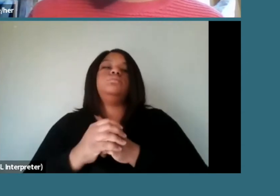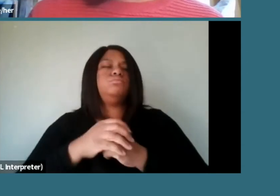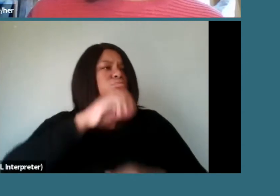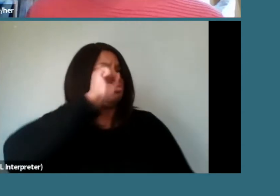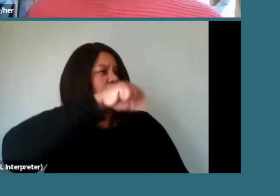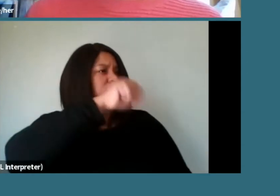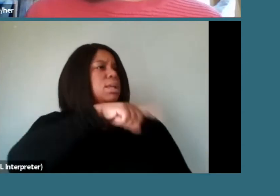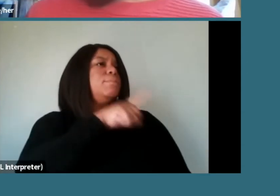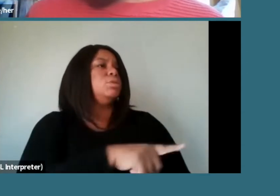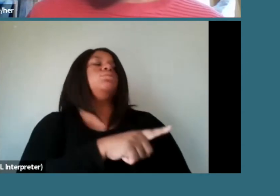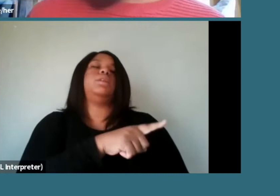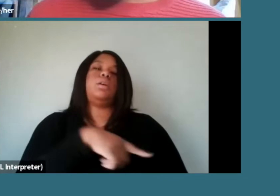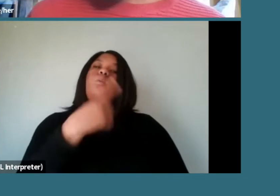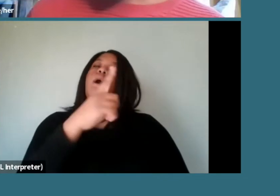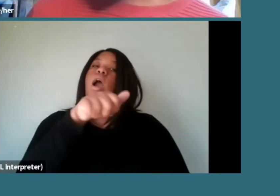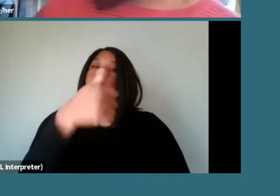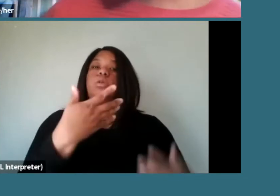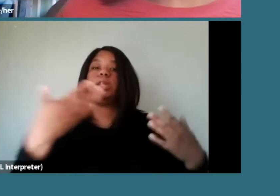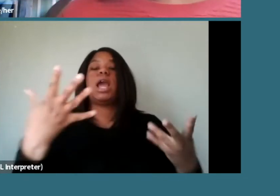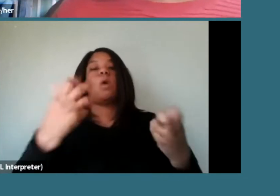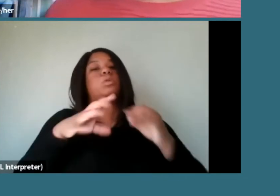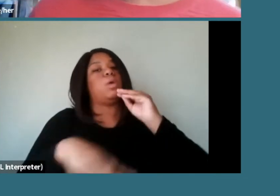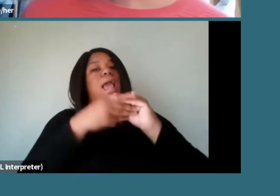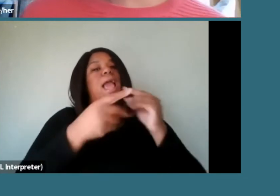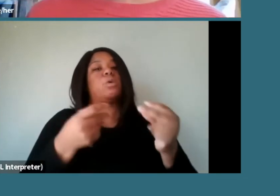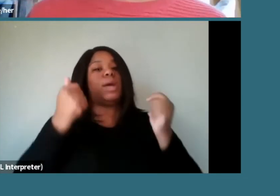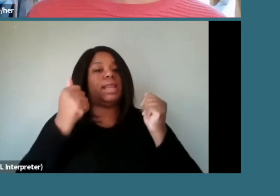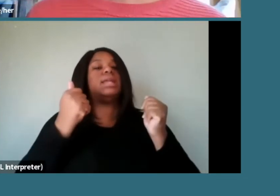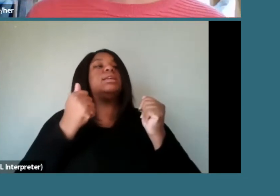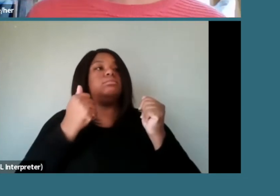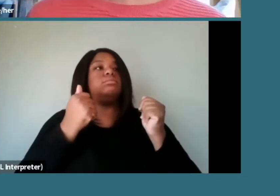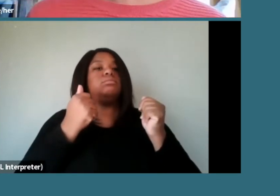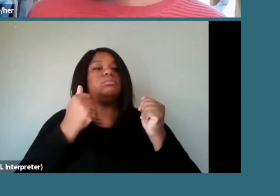And one other thing I want to add really quickly is there's the lesbian museum